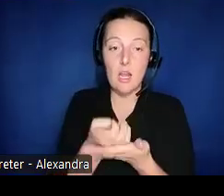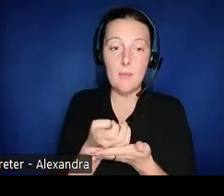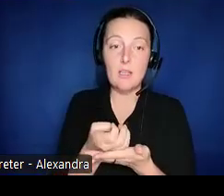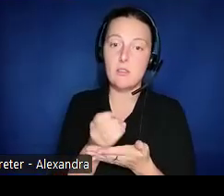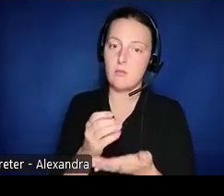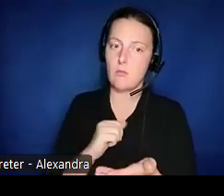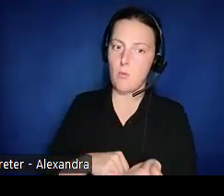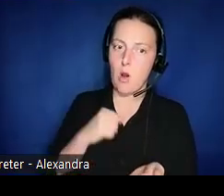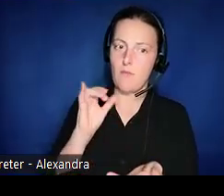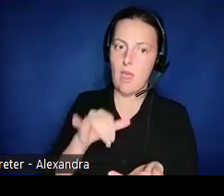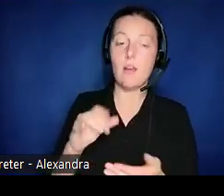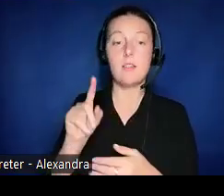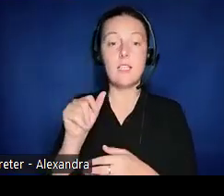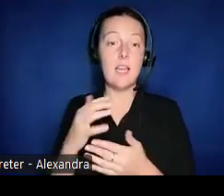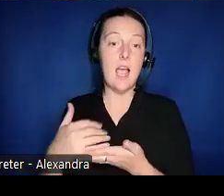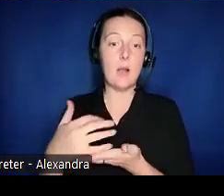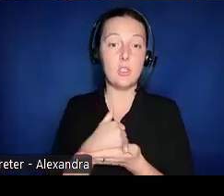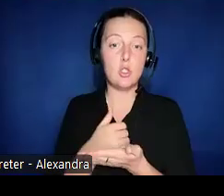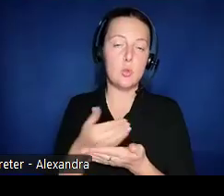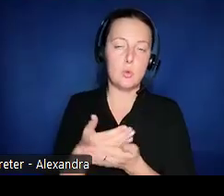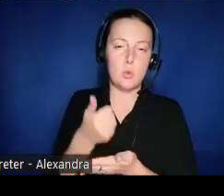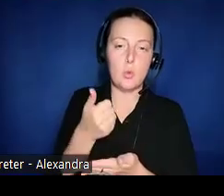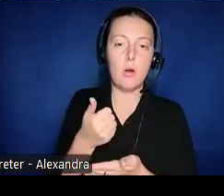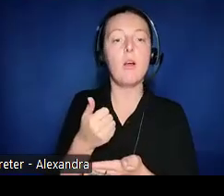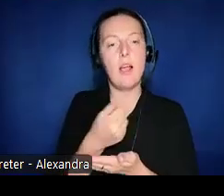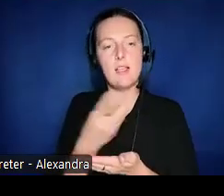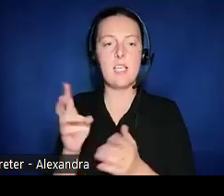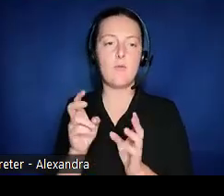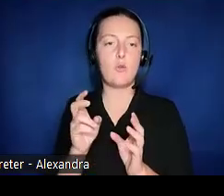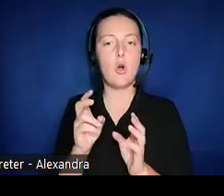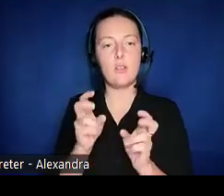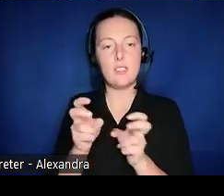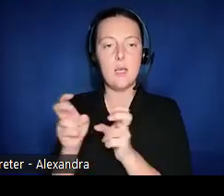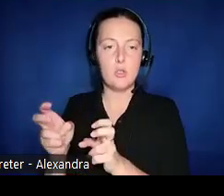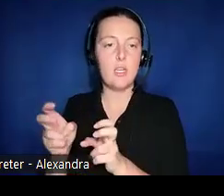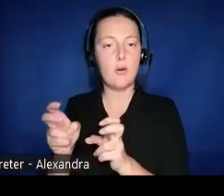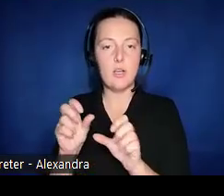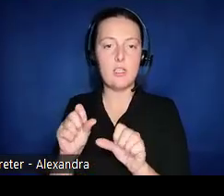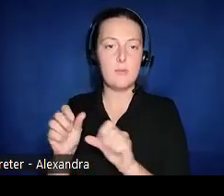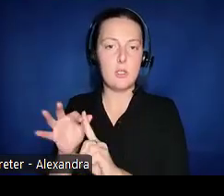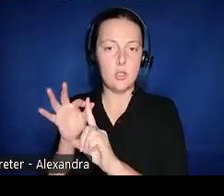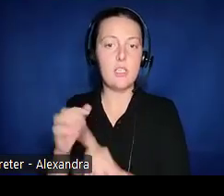We would like to take the history of psychiatry and move it into a more quantitatively rigorous